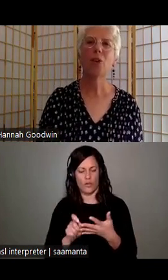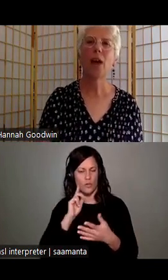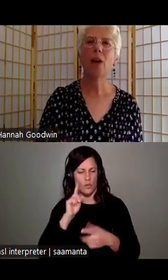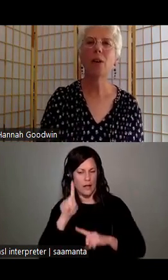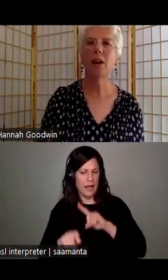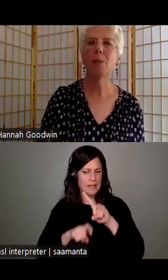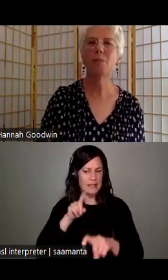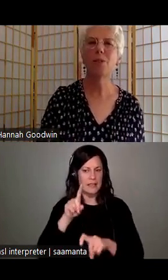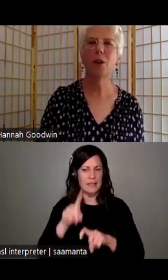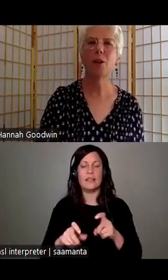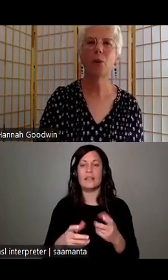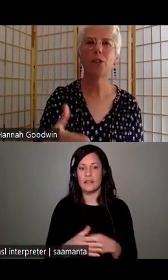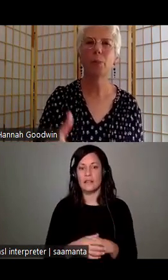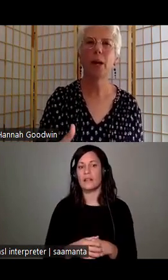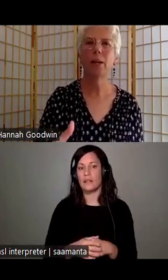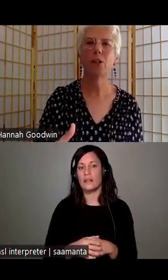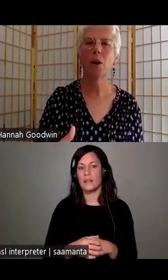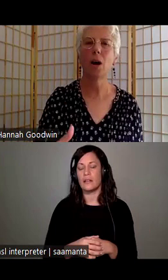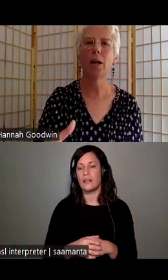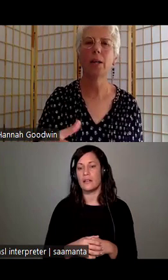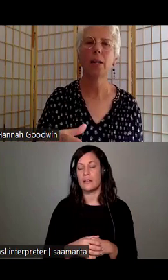You know, the outcomes are going to depend on